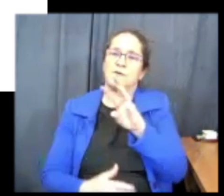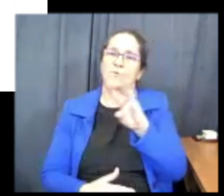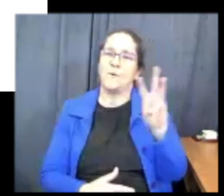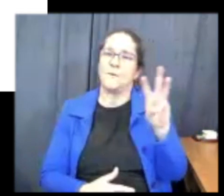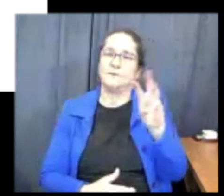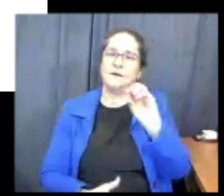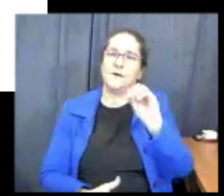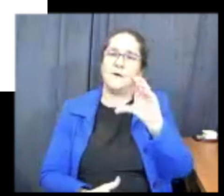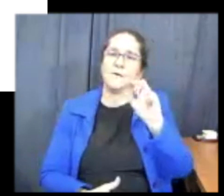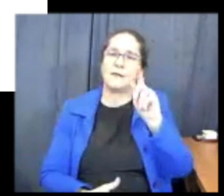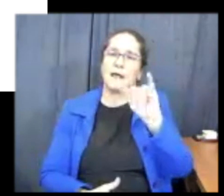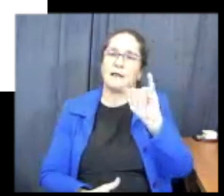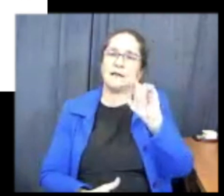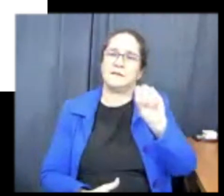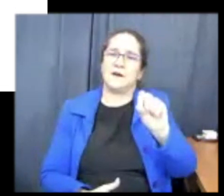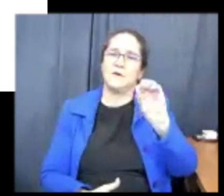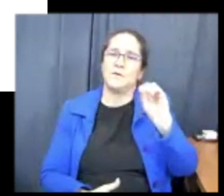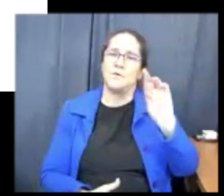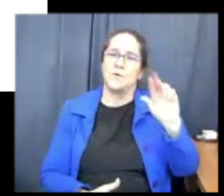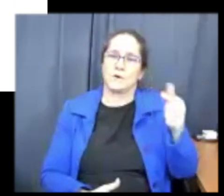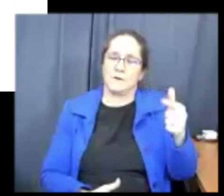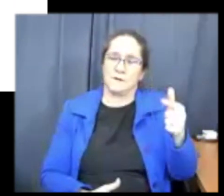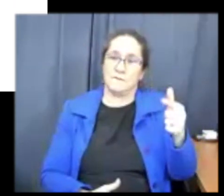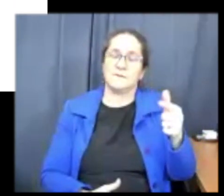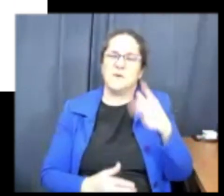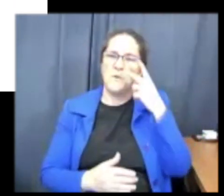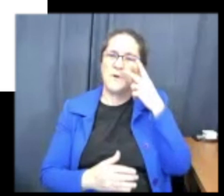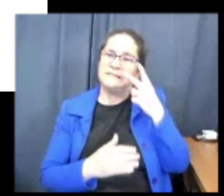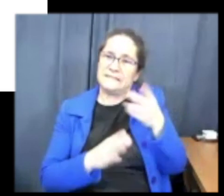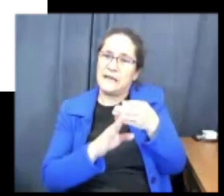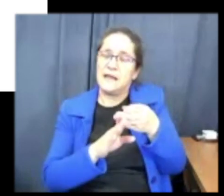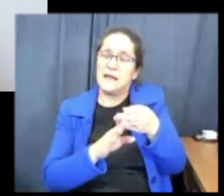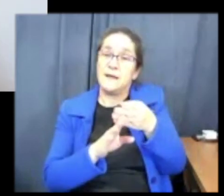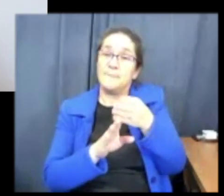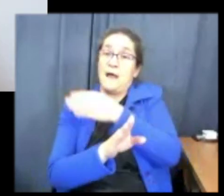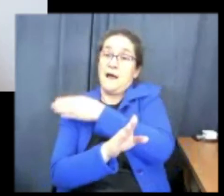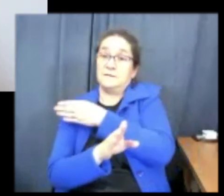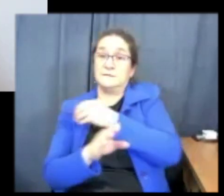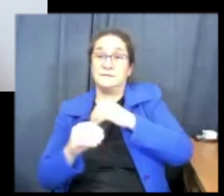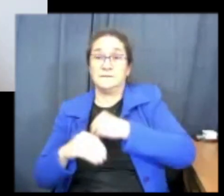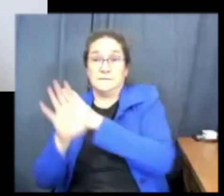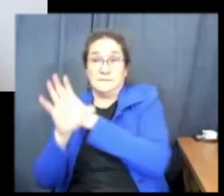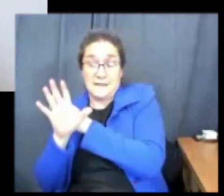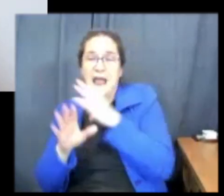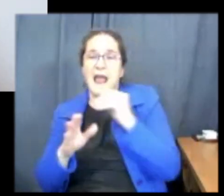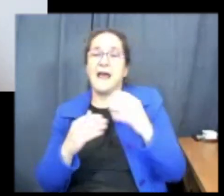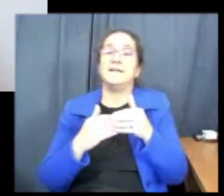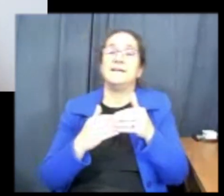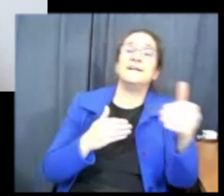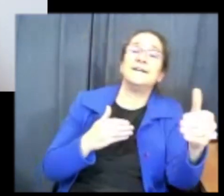There, you'll also find upcoming and past episodes of InspirEd. And you can keep the conversation going on.